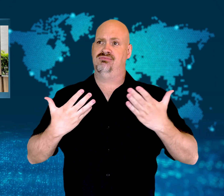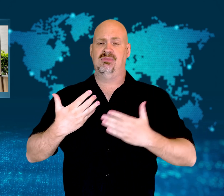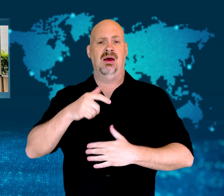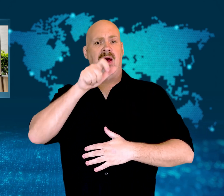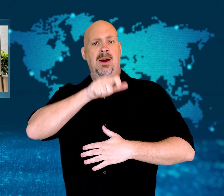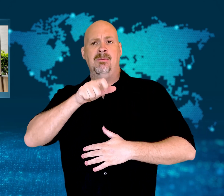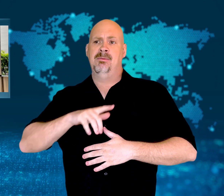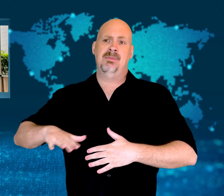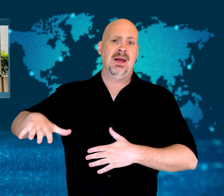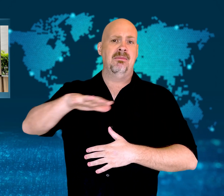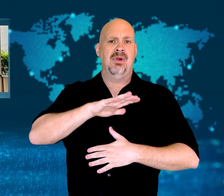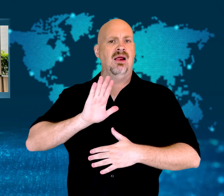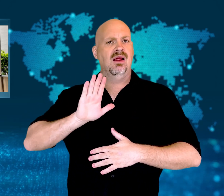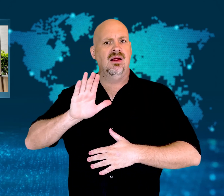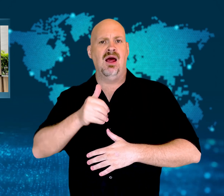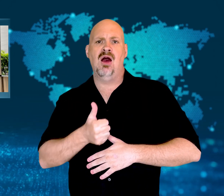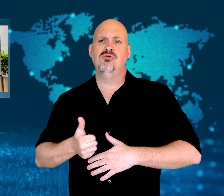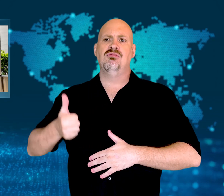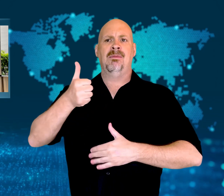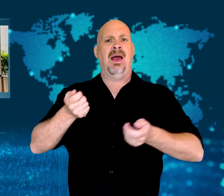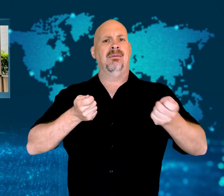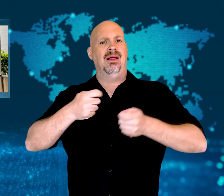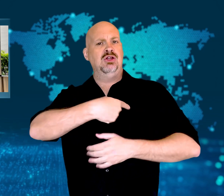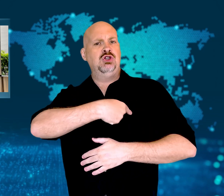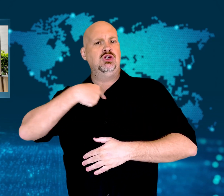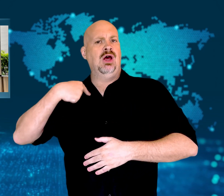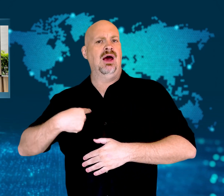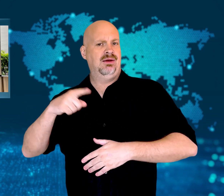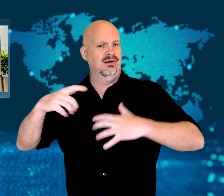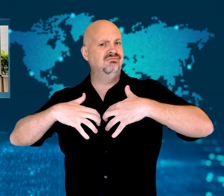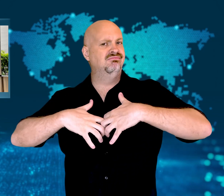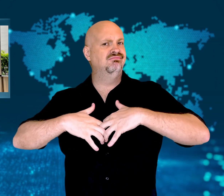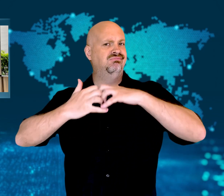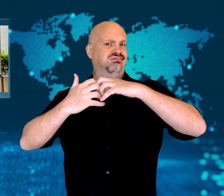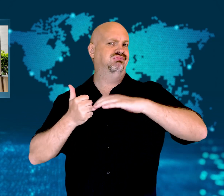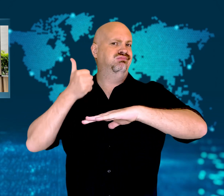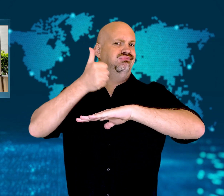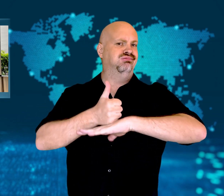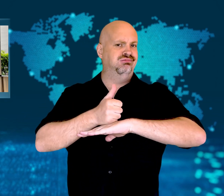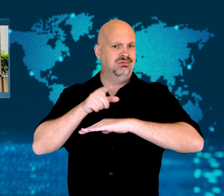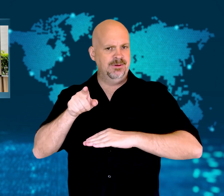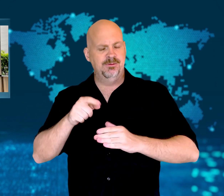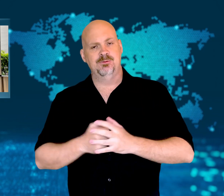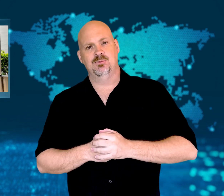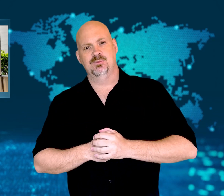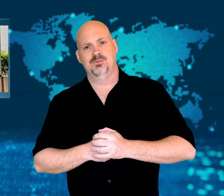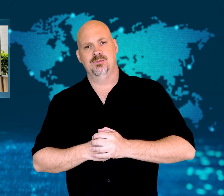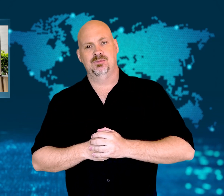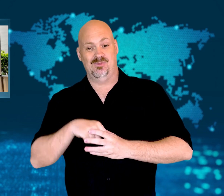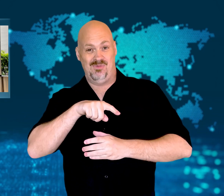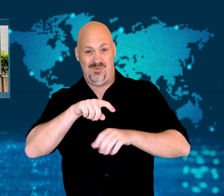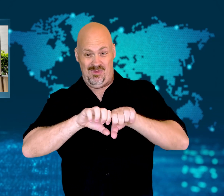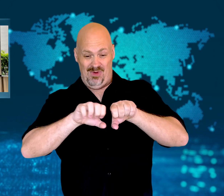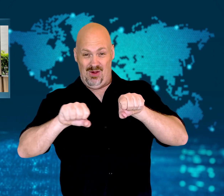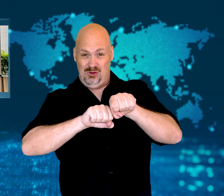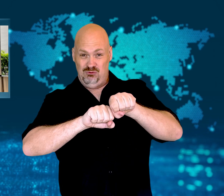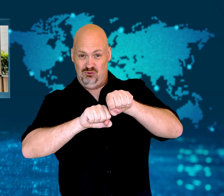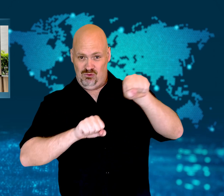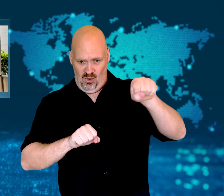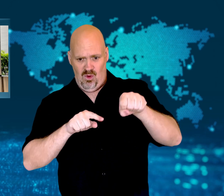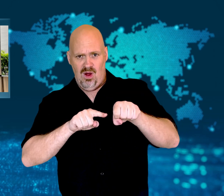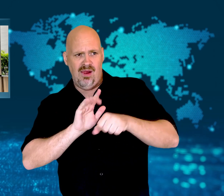Mao is known for being a Chinese communist revolutionary.